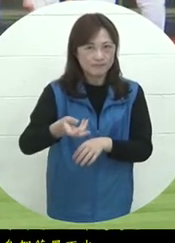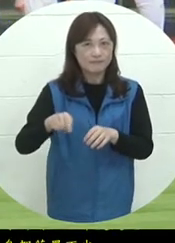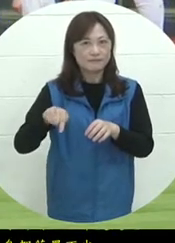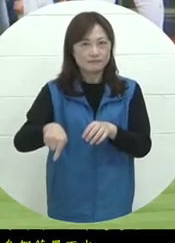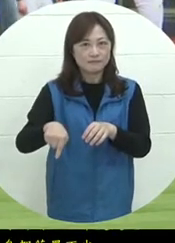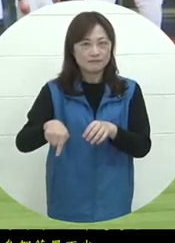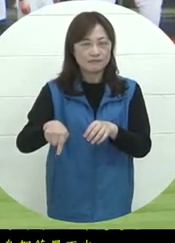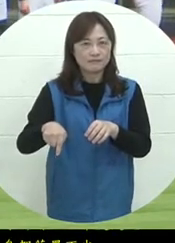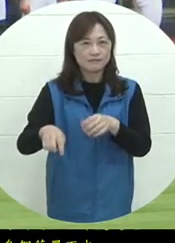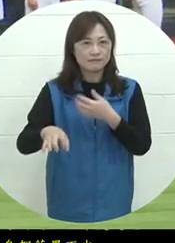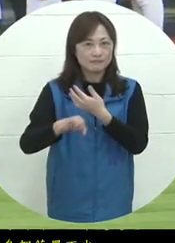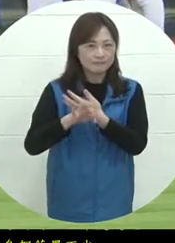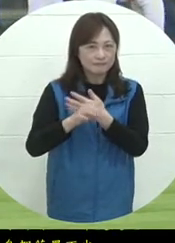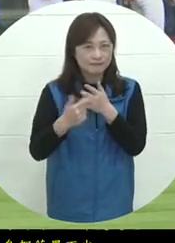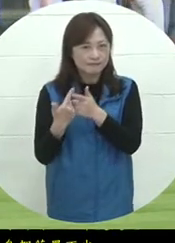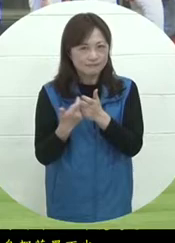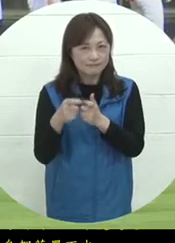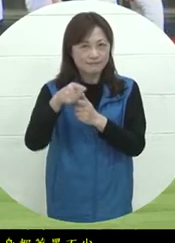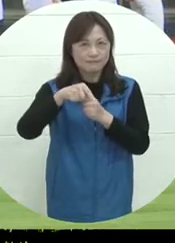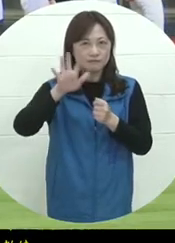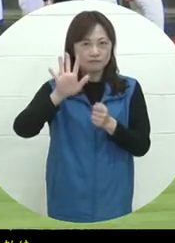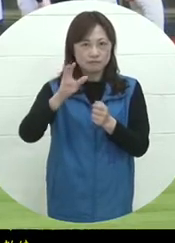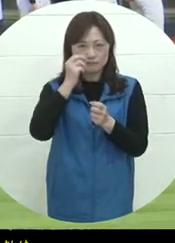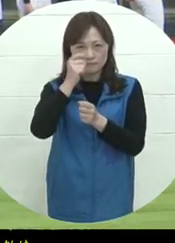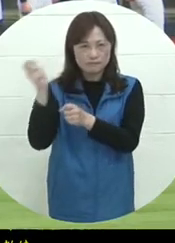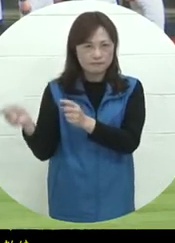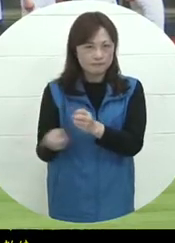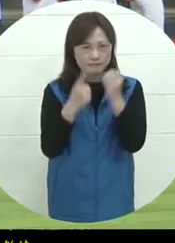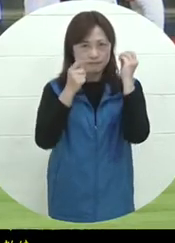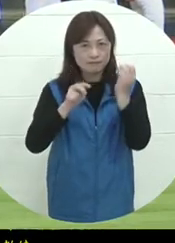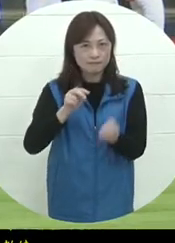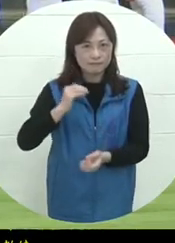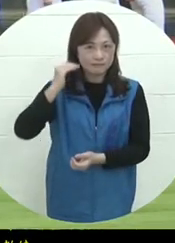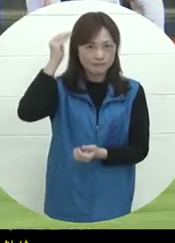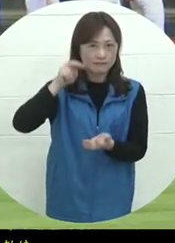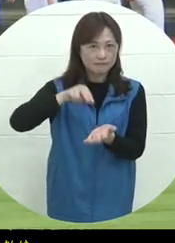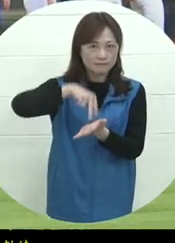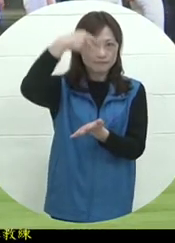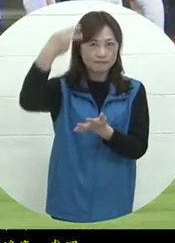I especially played some high-bouncing balls because there may be some obvious differences in artificial turf